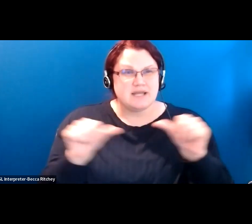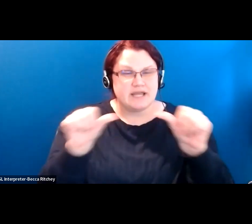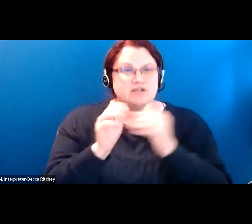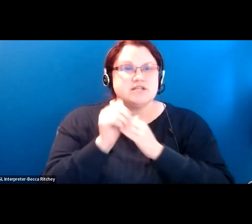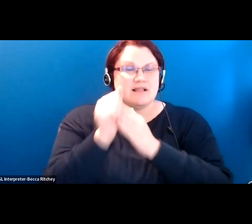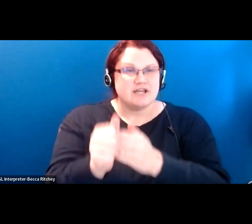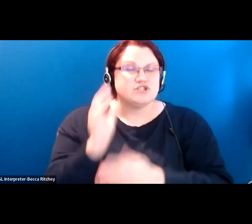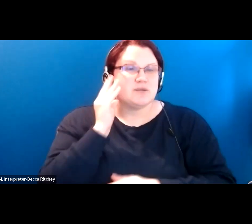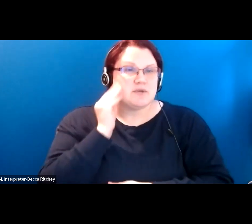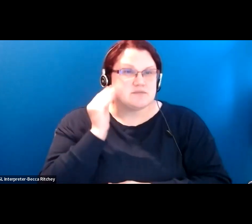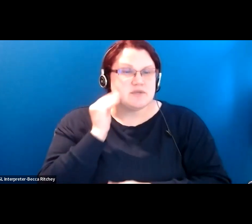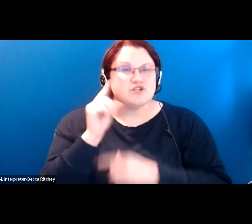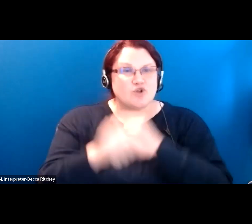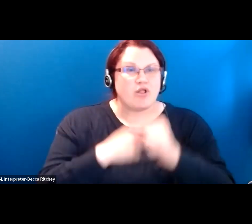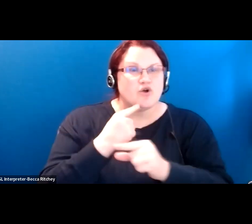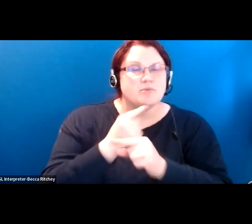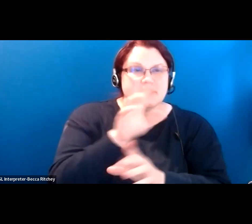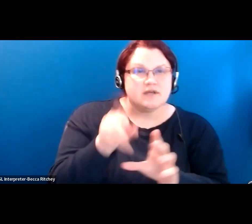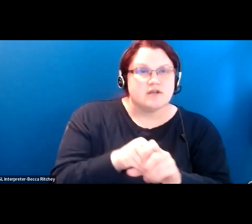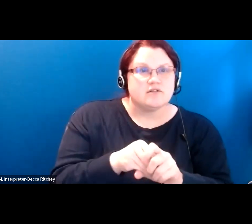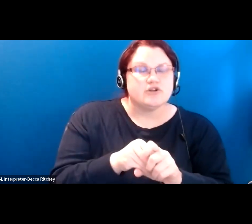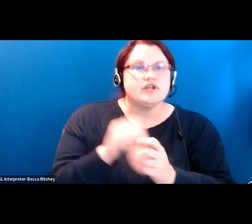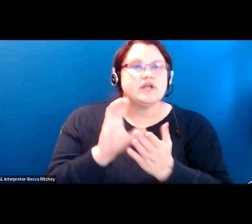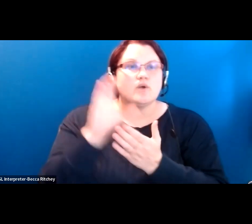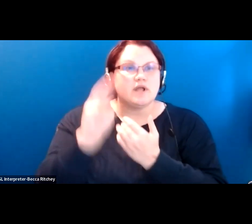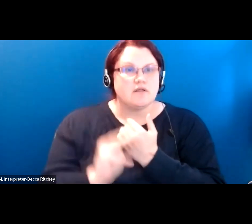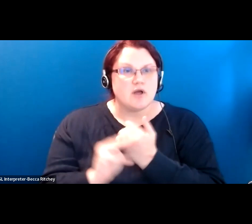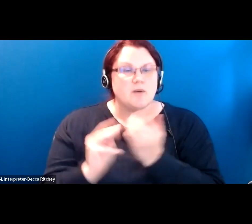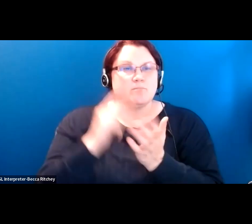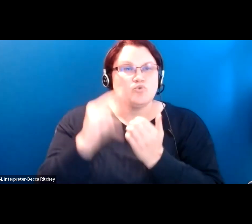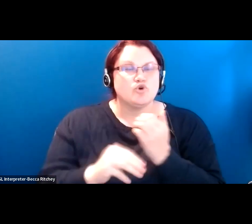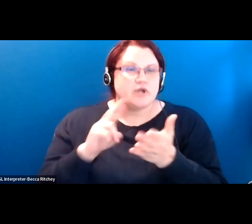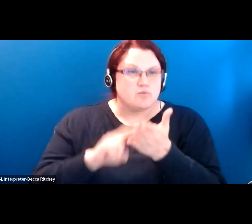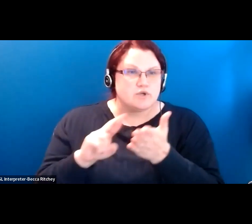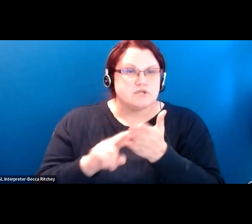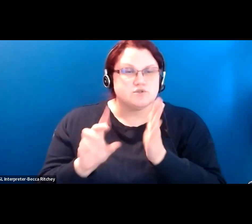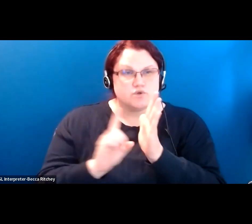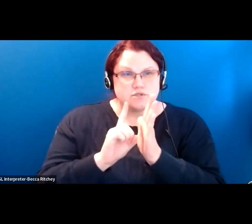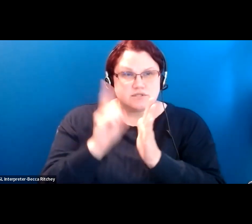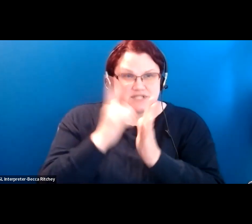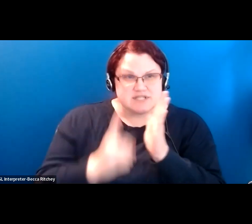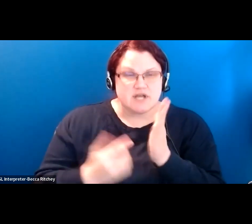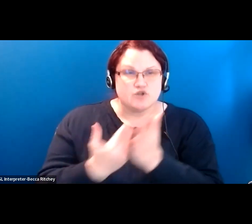experience globally, including curriculum, program and resource design, new school concept design,